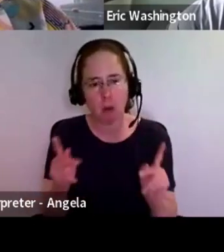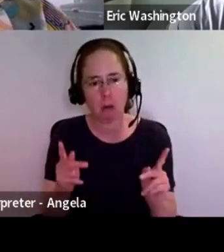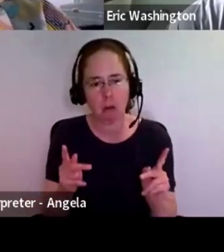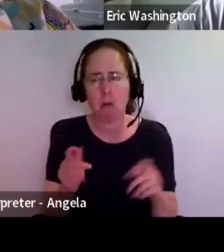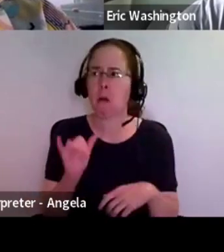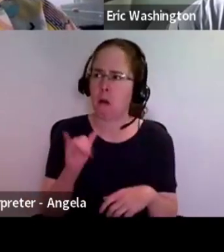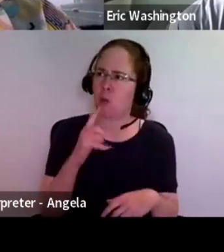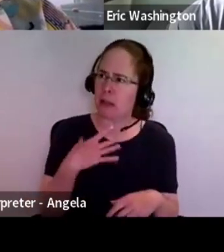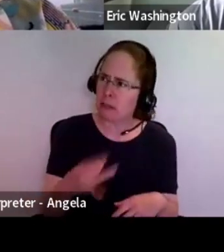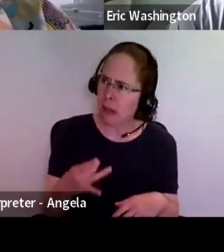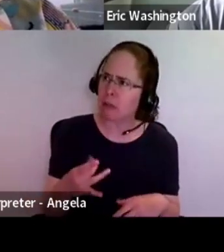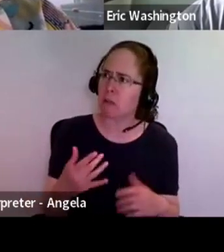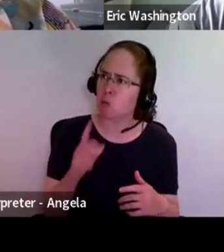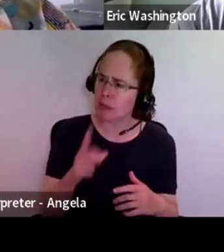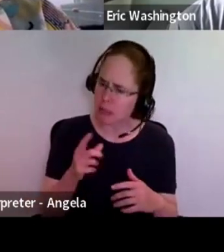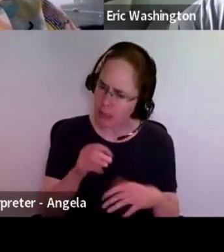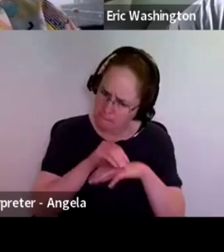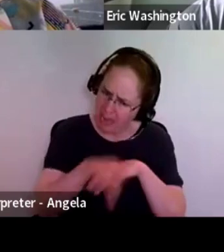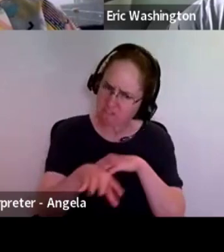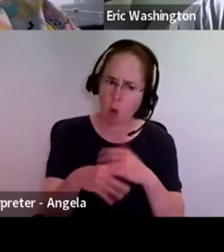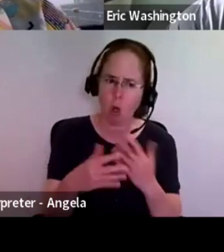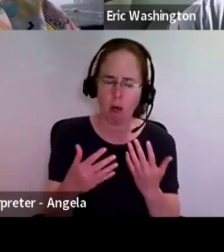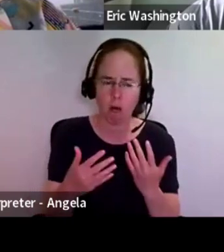this is this impactful? And then it was like, went from there to